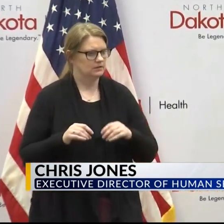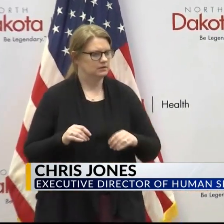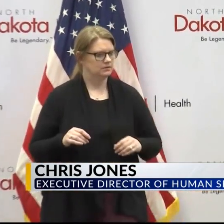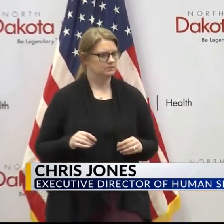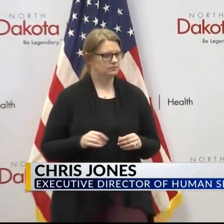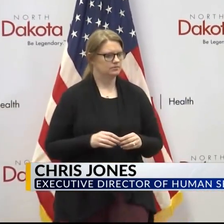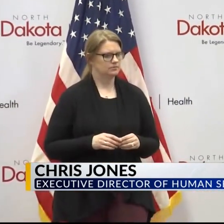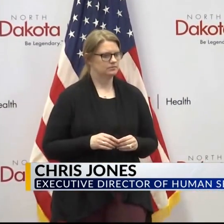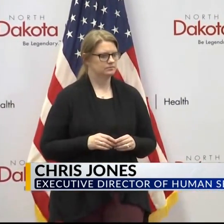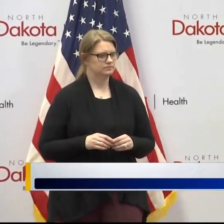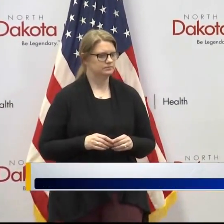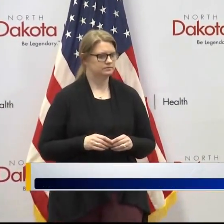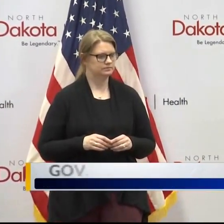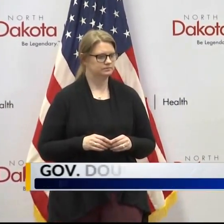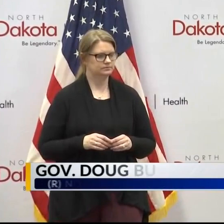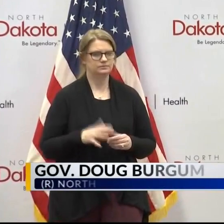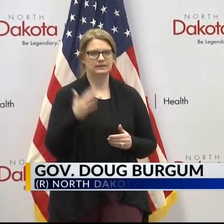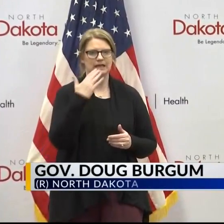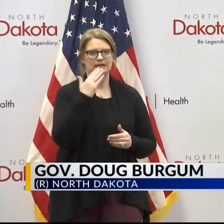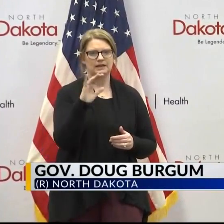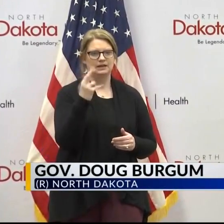THAT THIS PLAN CAN HELP US